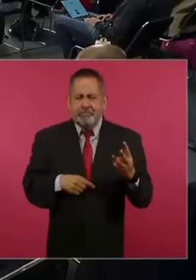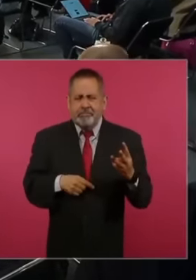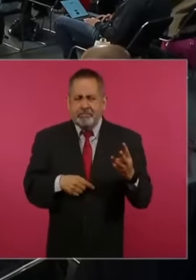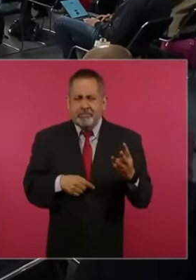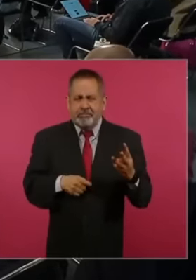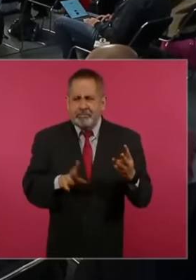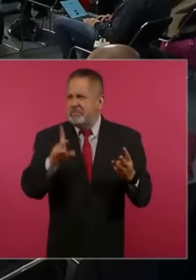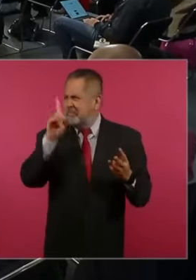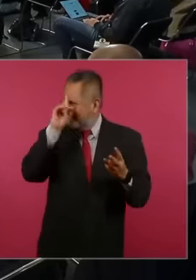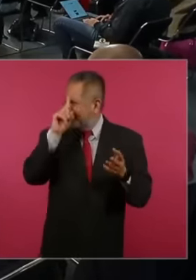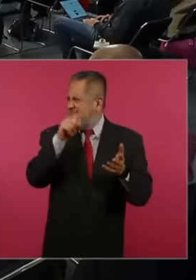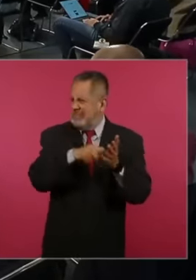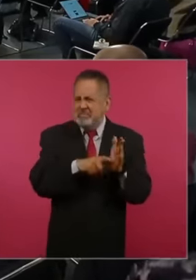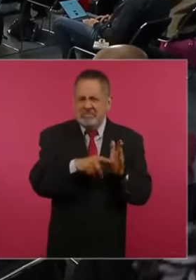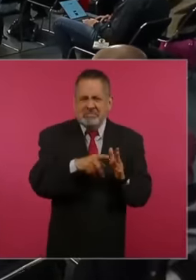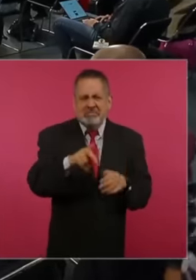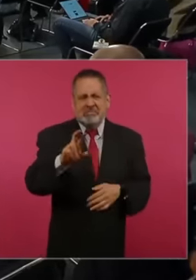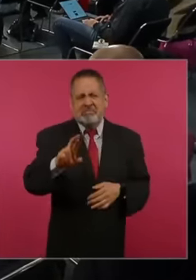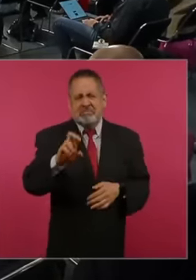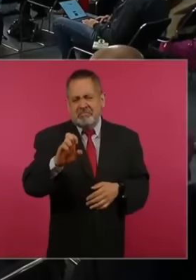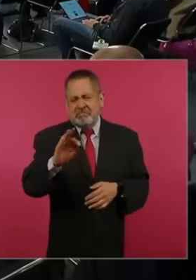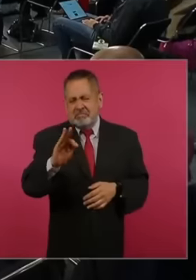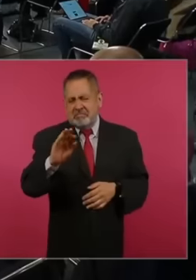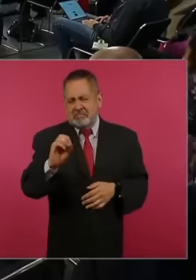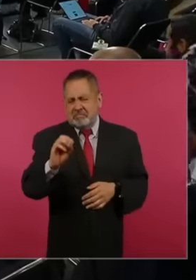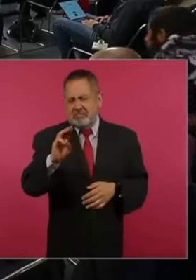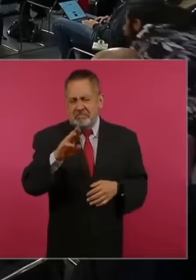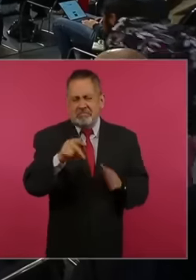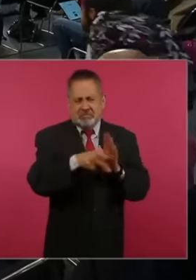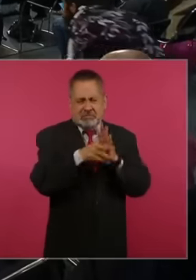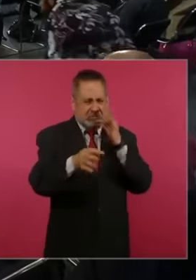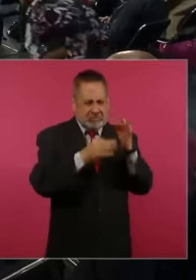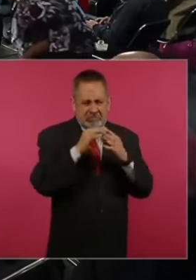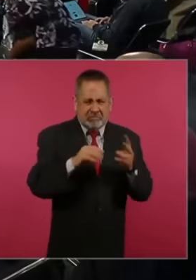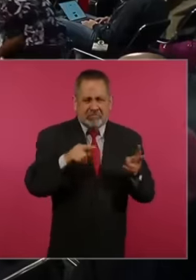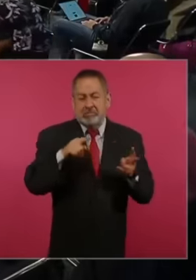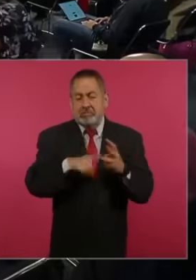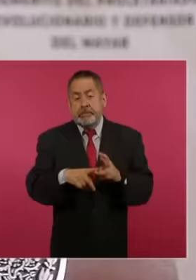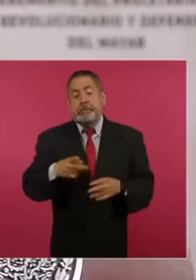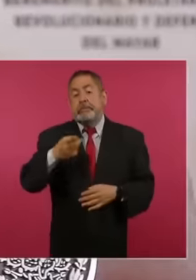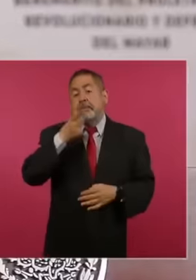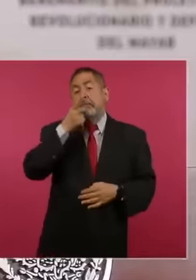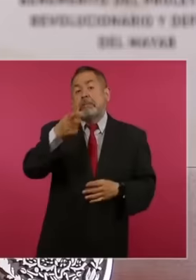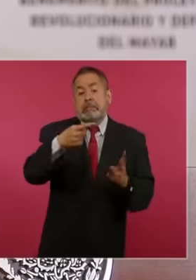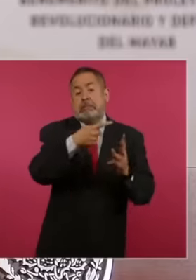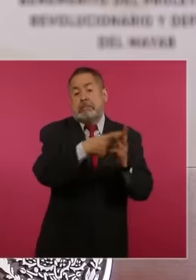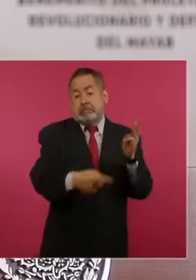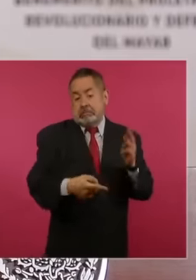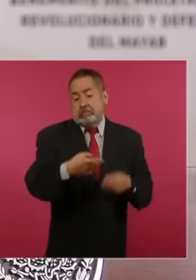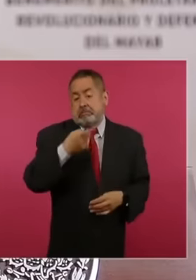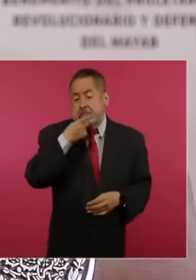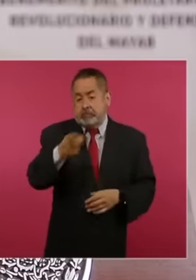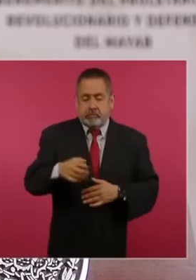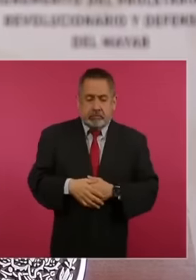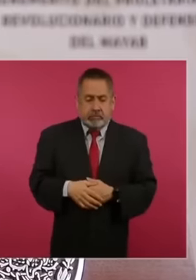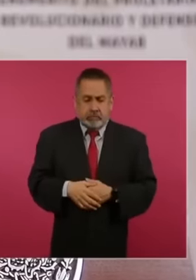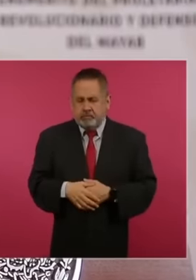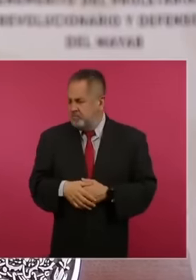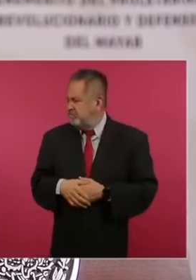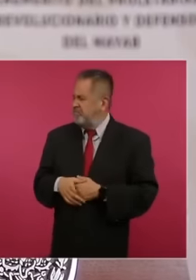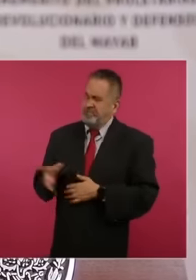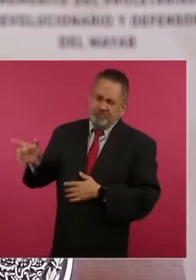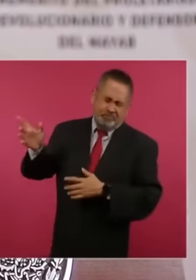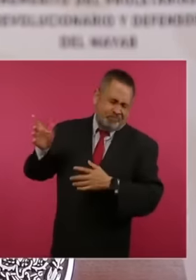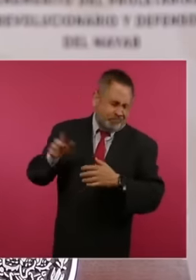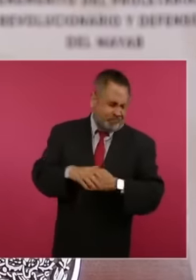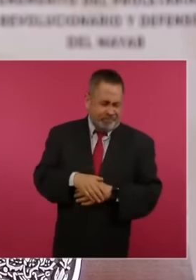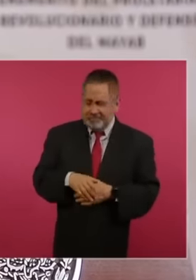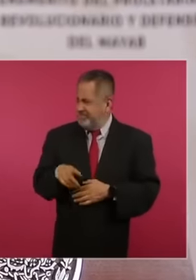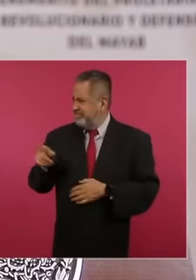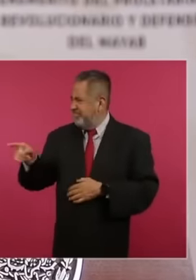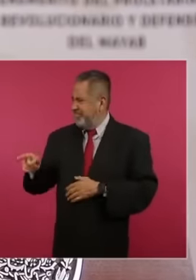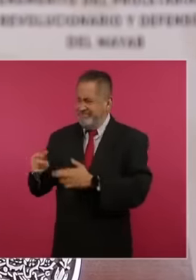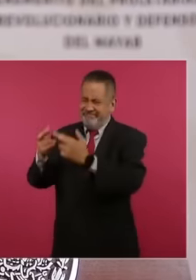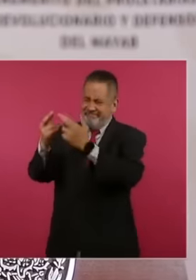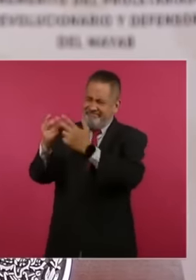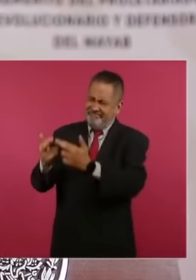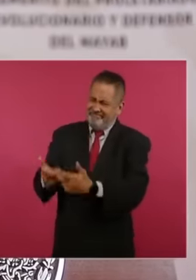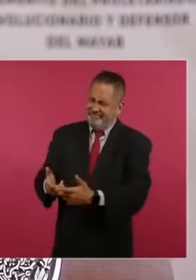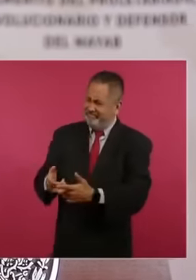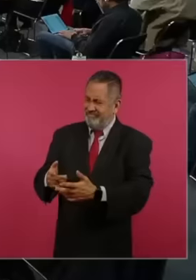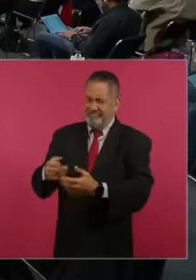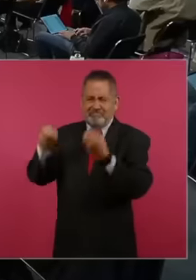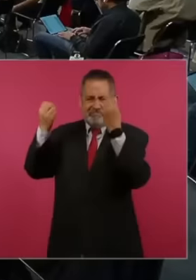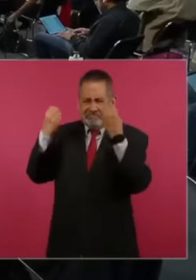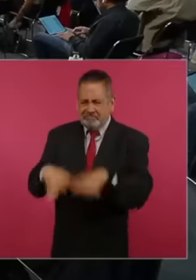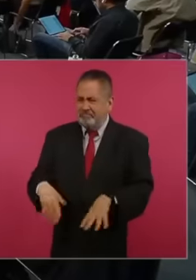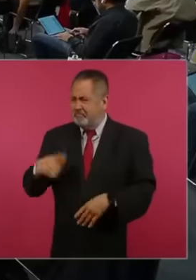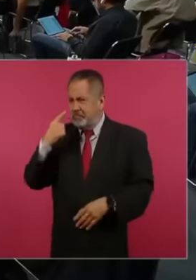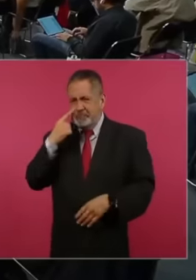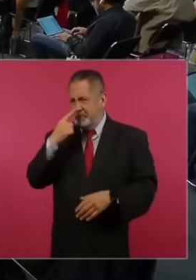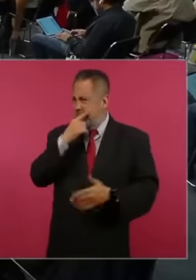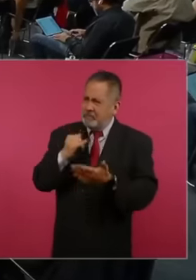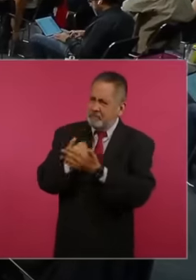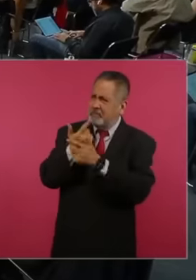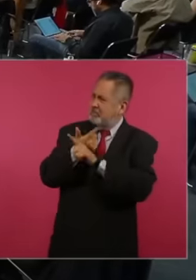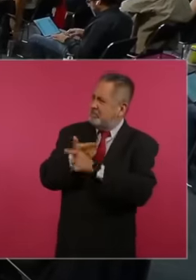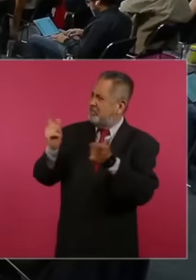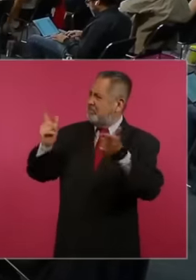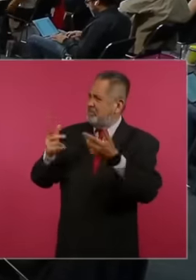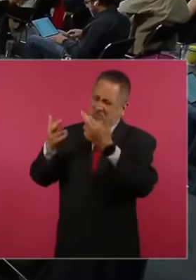reform where they say that we have destroyed democracy and that it is going to cost